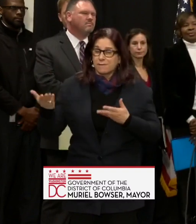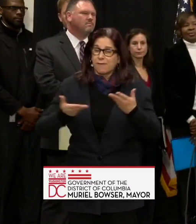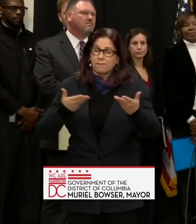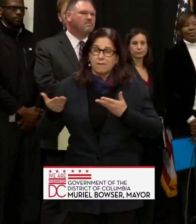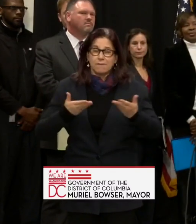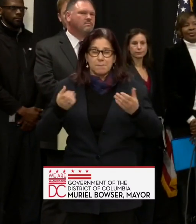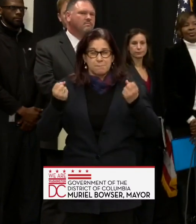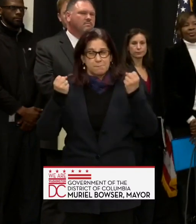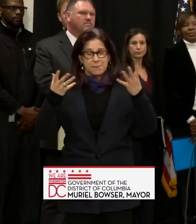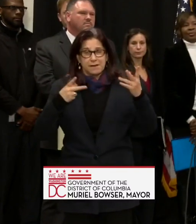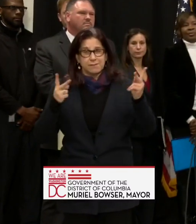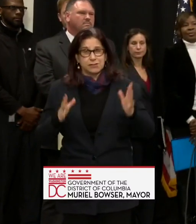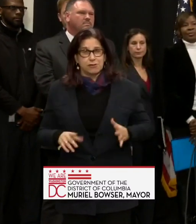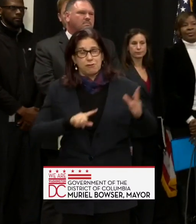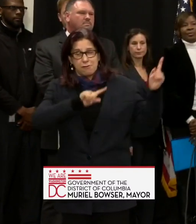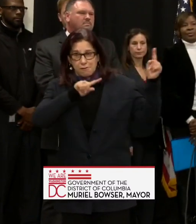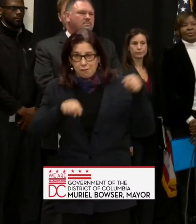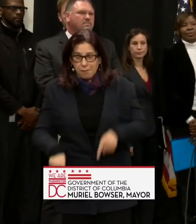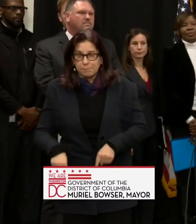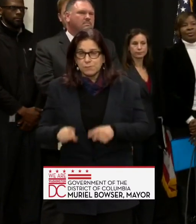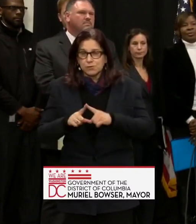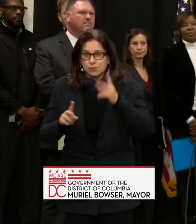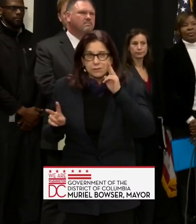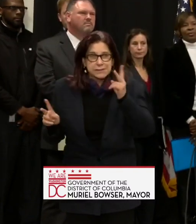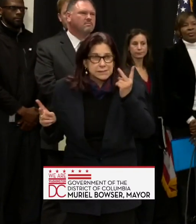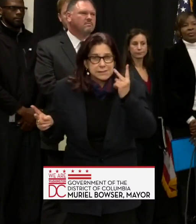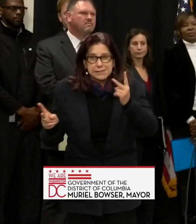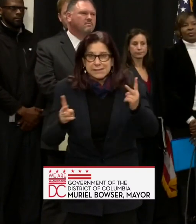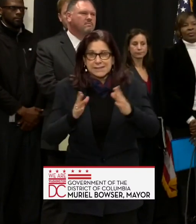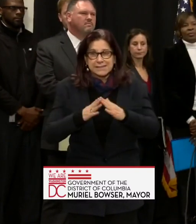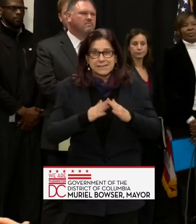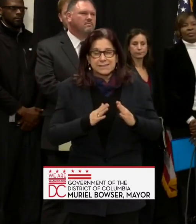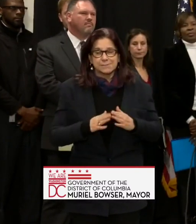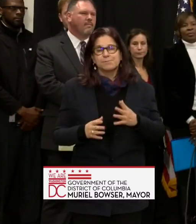VISITORS, SUPPORT OUR BUSINESSES AND GET TO KNOW THE RESIDENTS OF